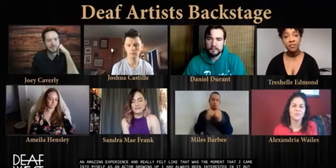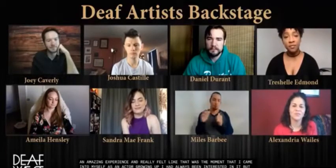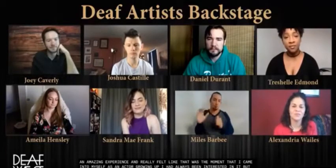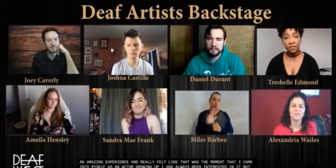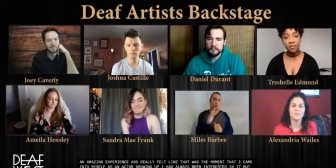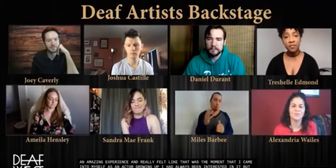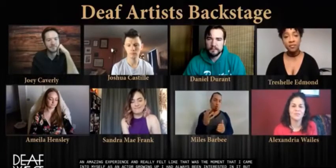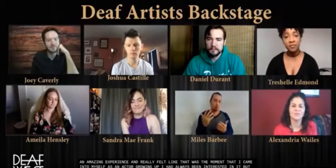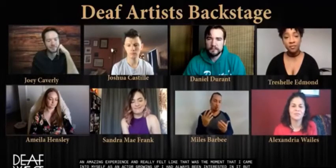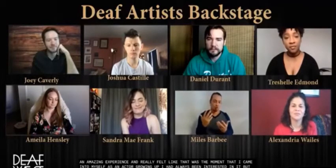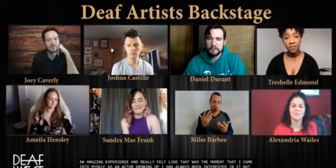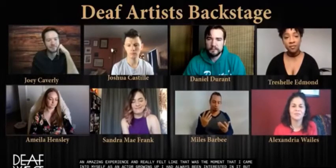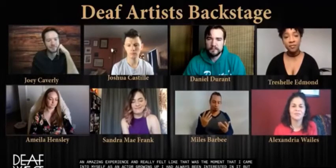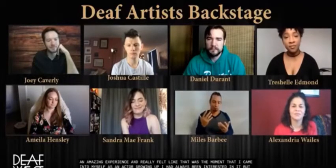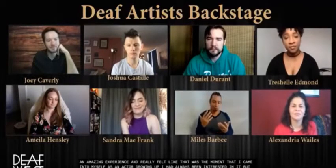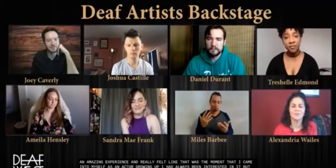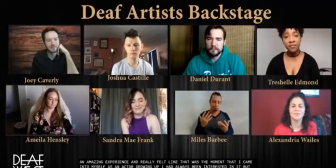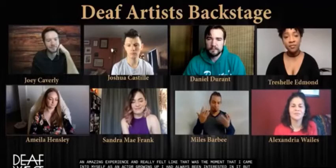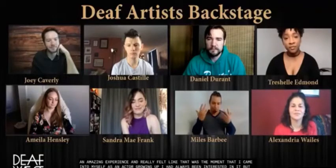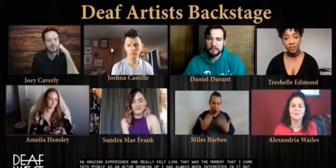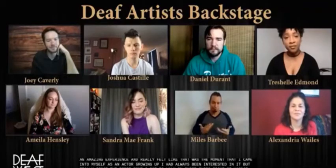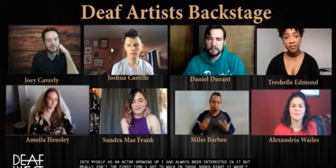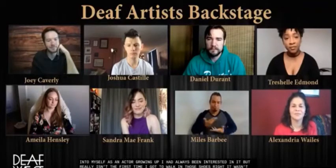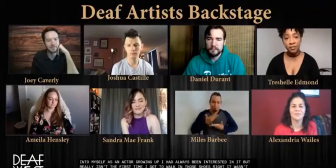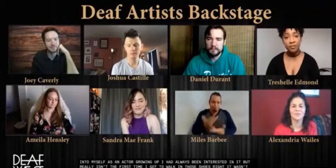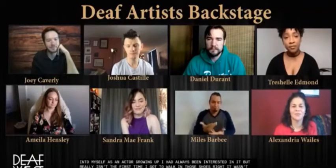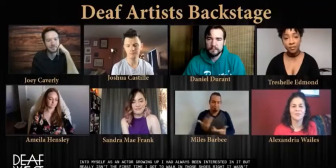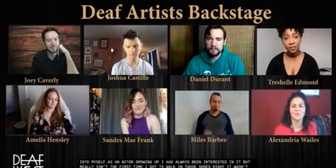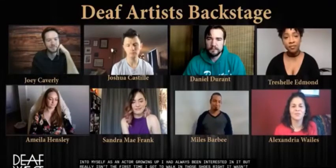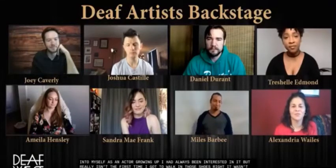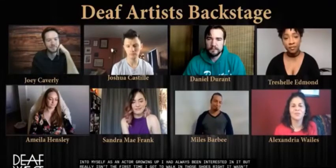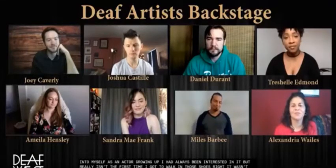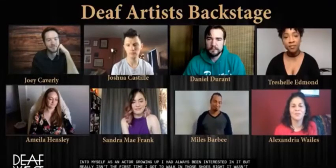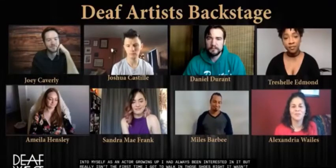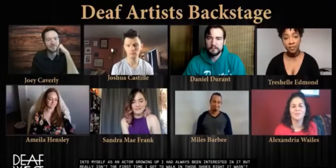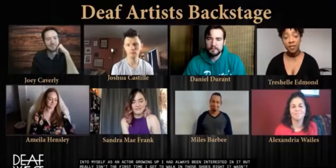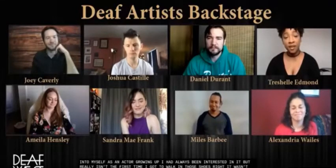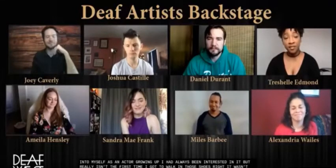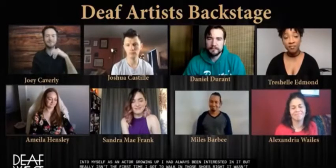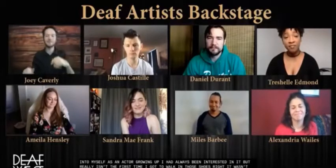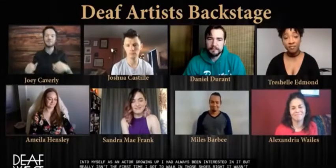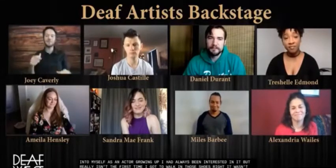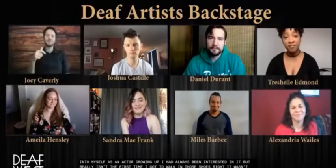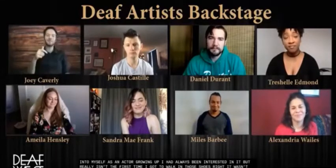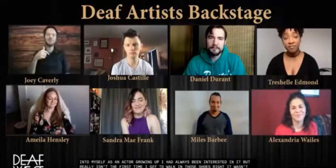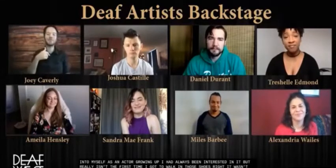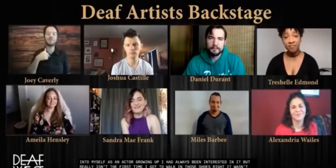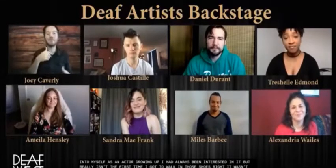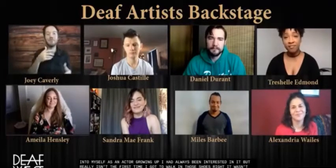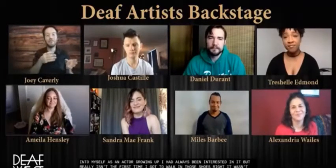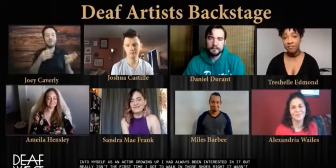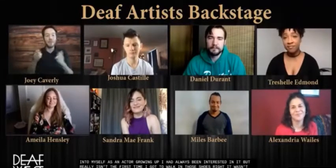this field and familiarize yourself with theatre and all that. It takes to be in shows.